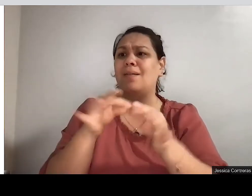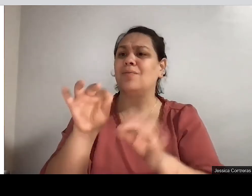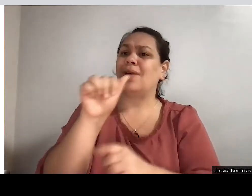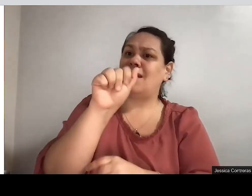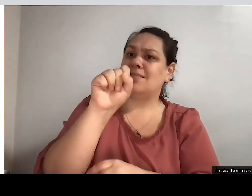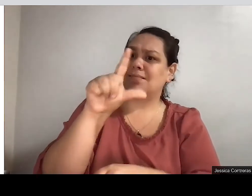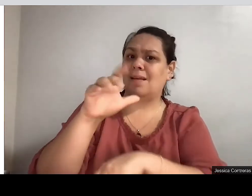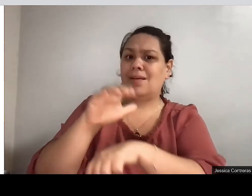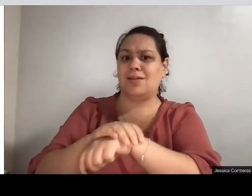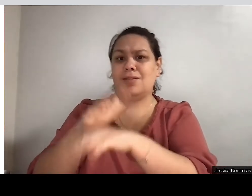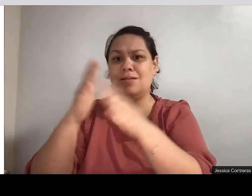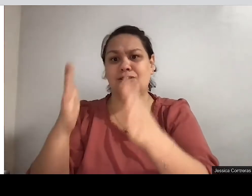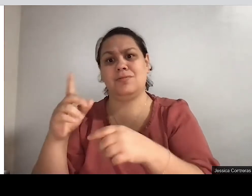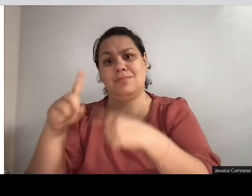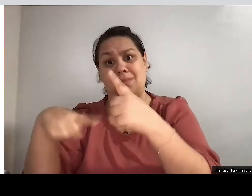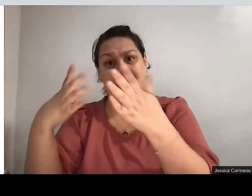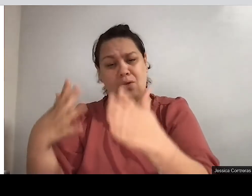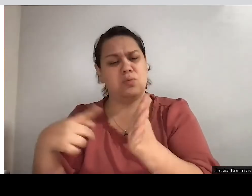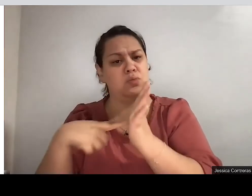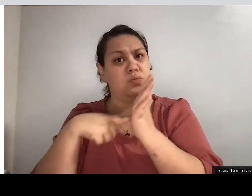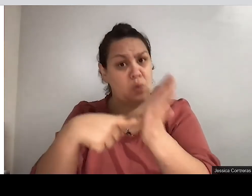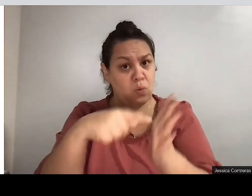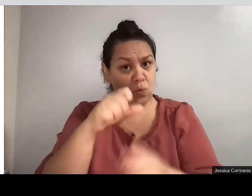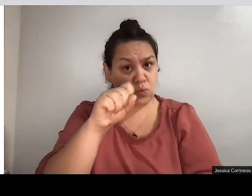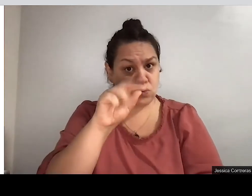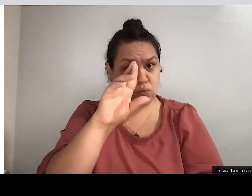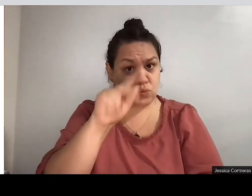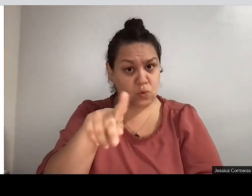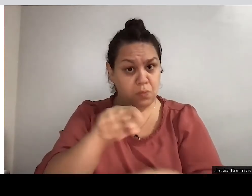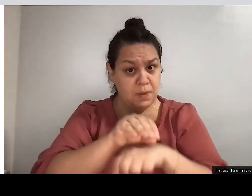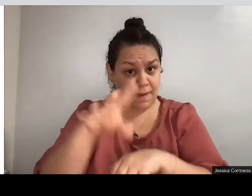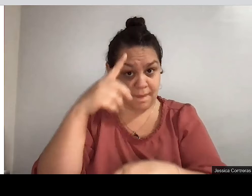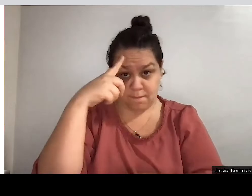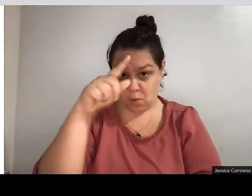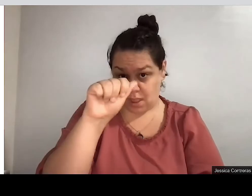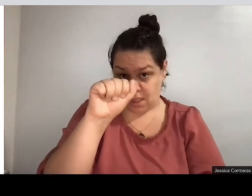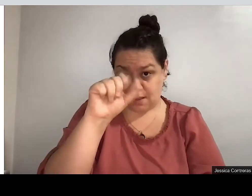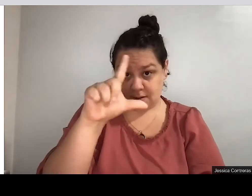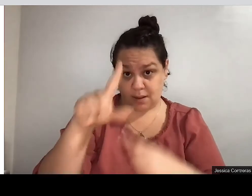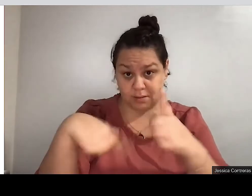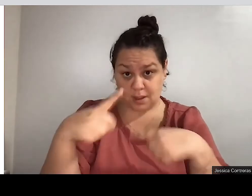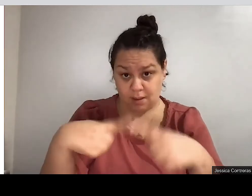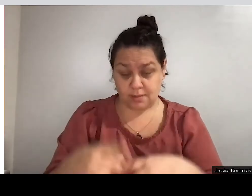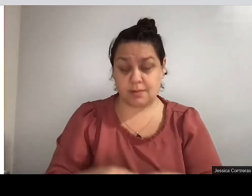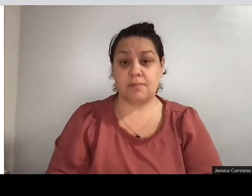The first question: Will deaf bilingual ASL-English signers show Stroop effects for ASL signs?